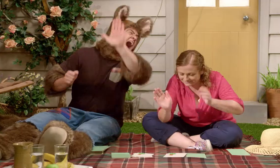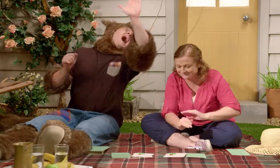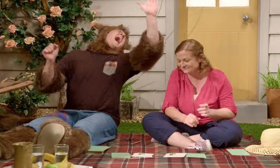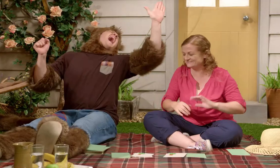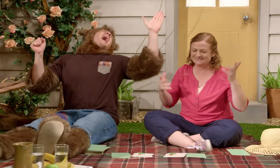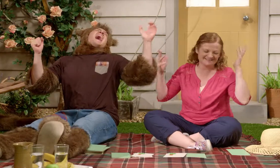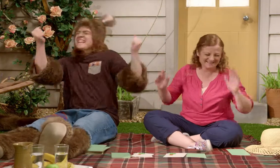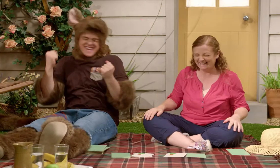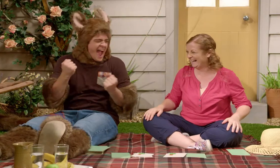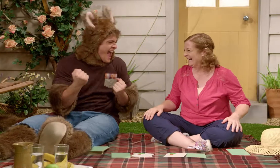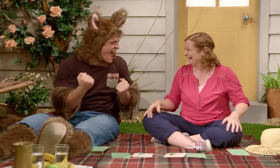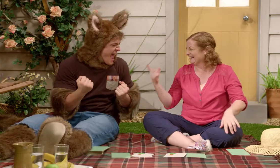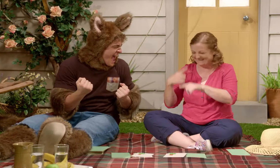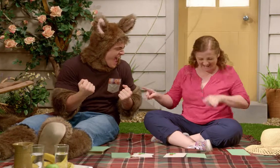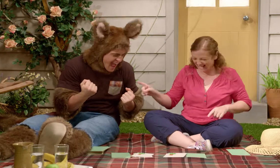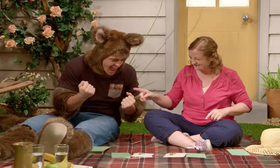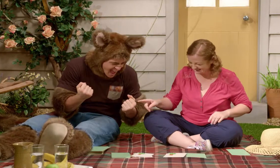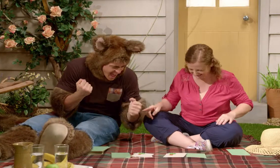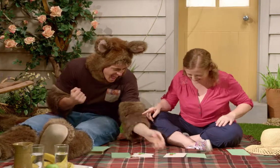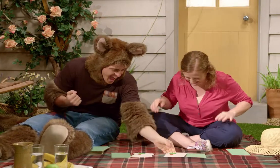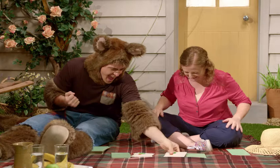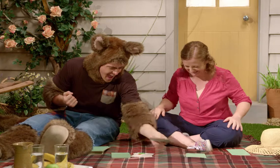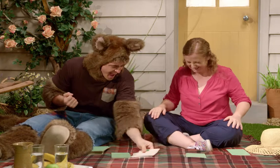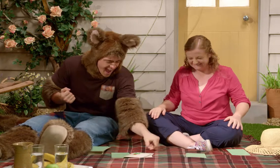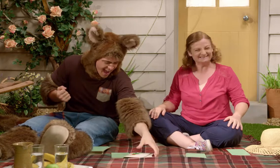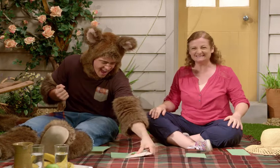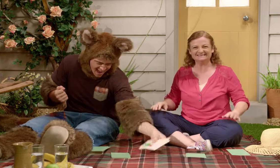Snap! Yeah! You won again.